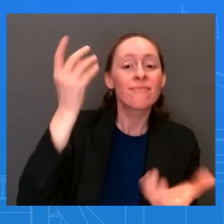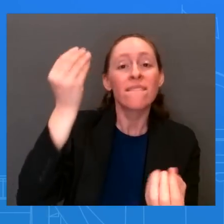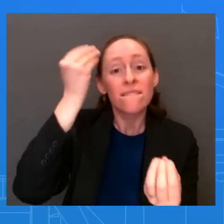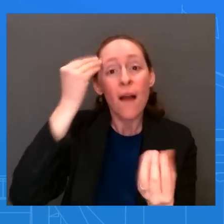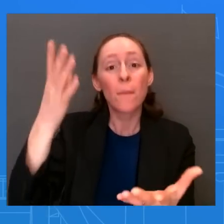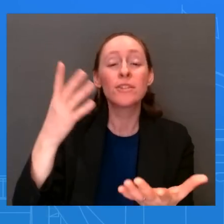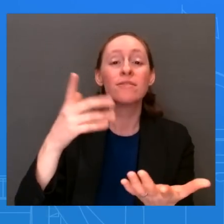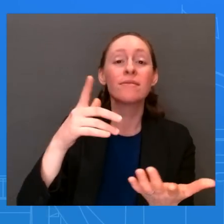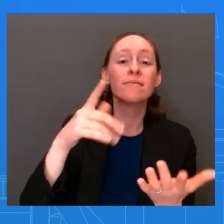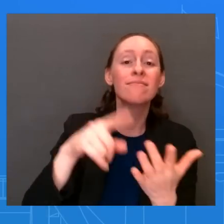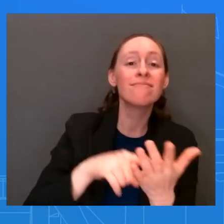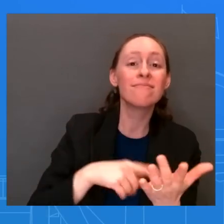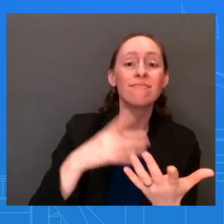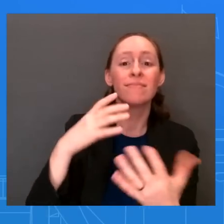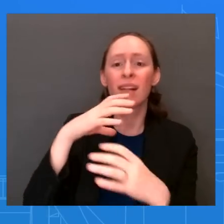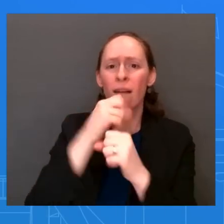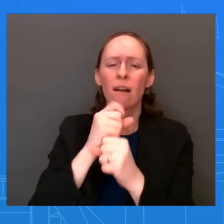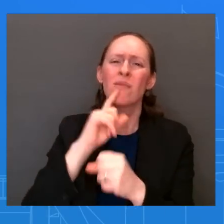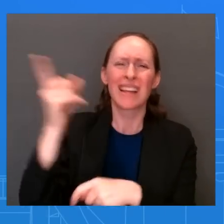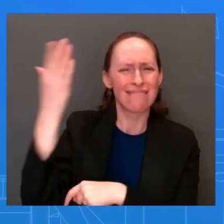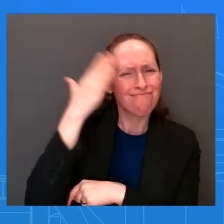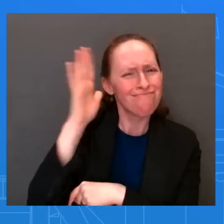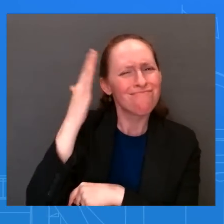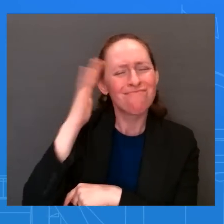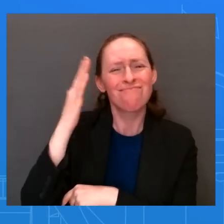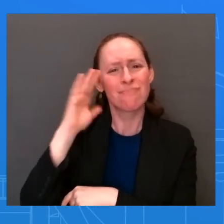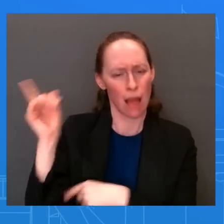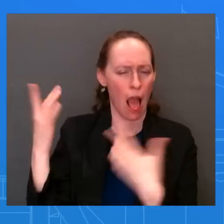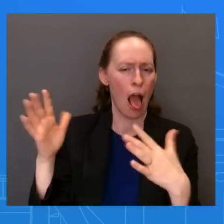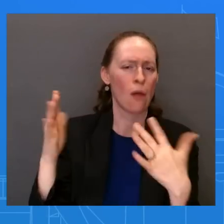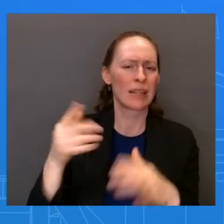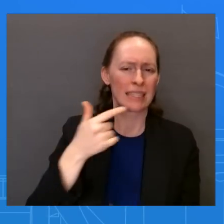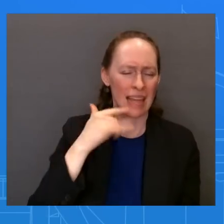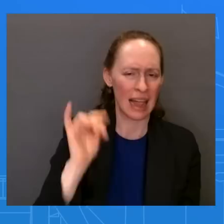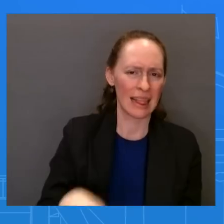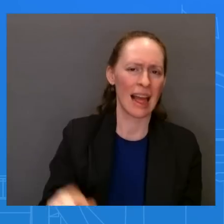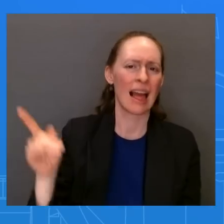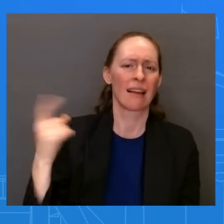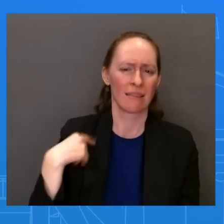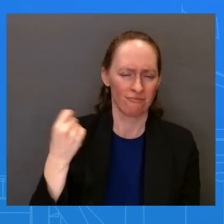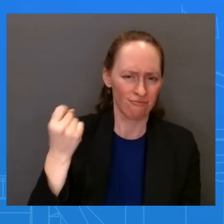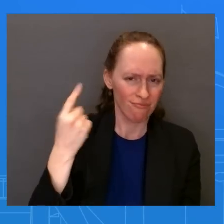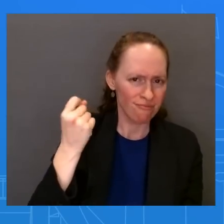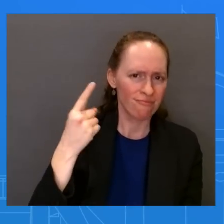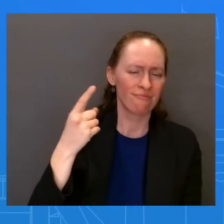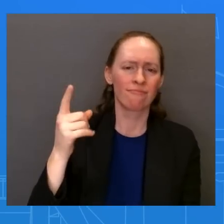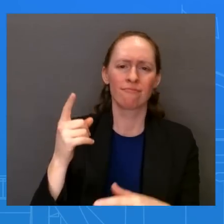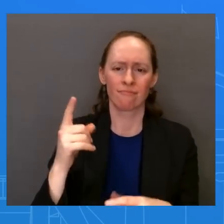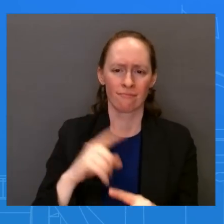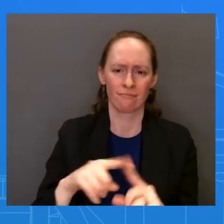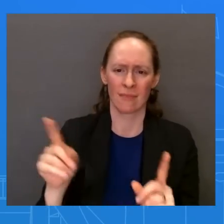Given that -- given that you could actually just be surprised that documents were there, does that suggest to you,